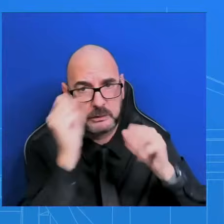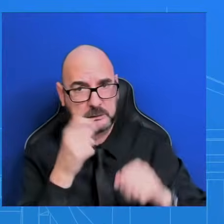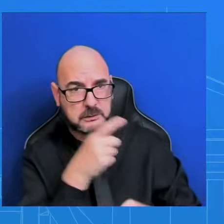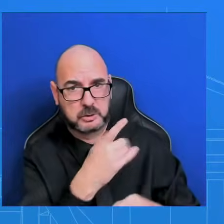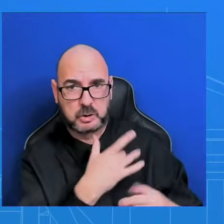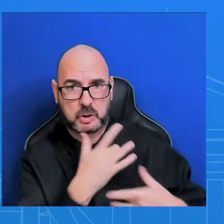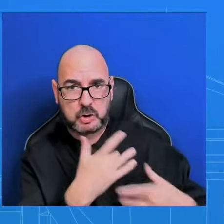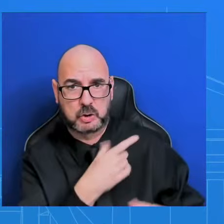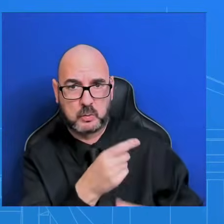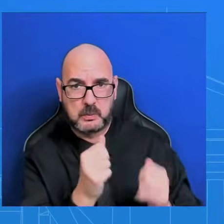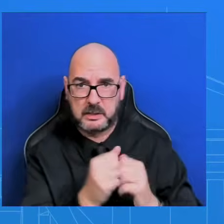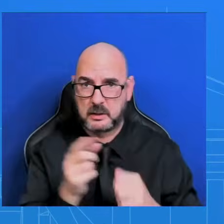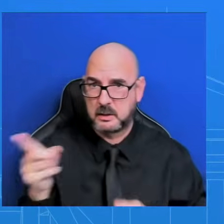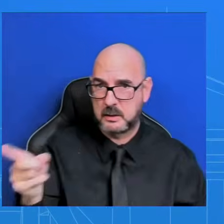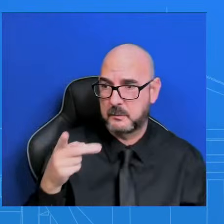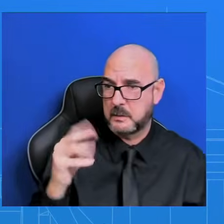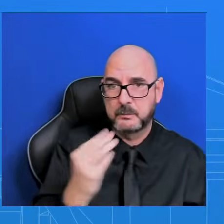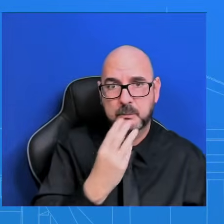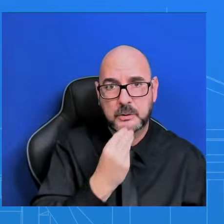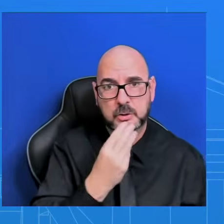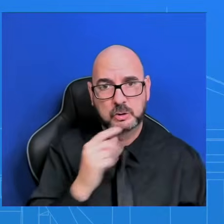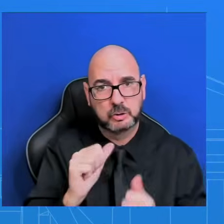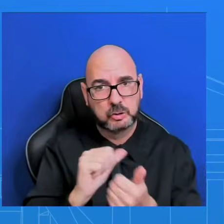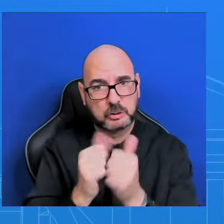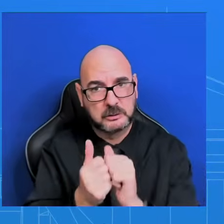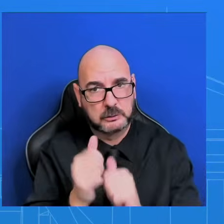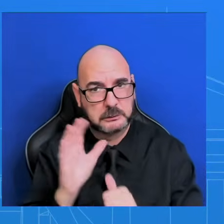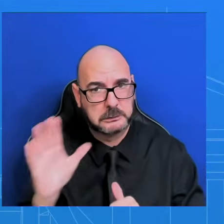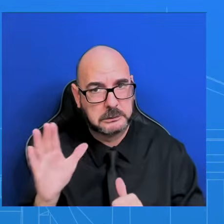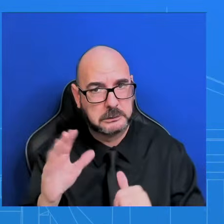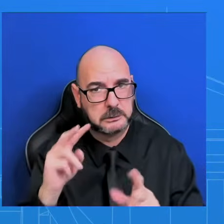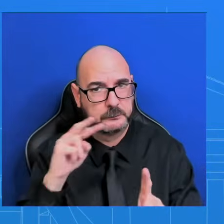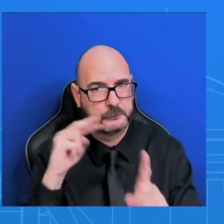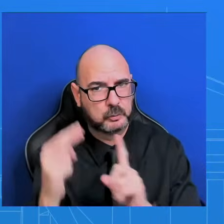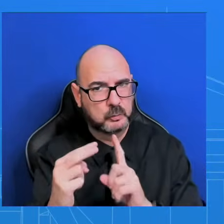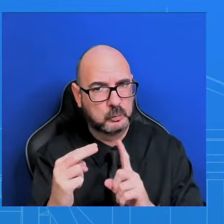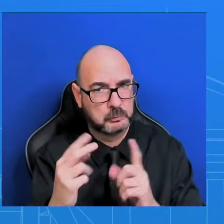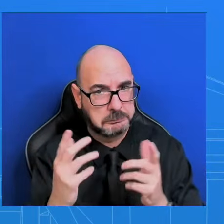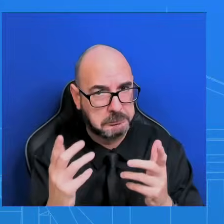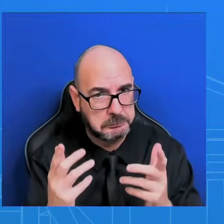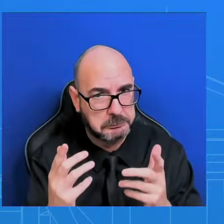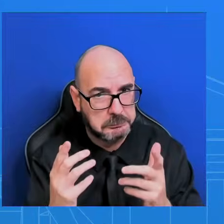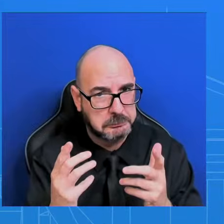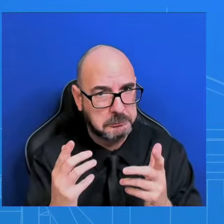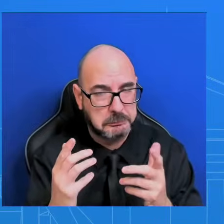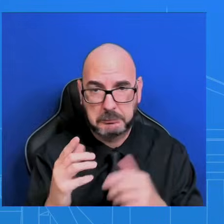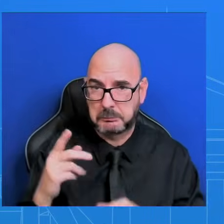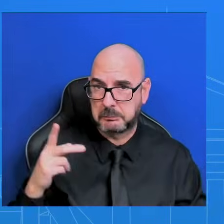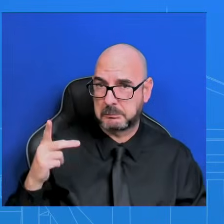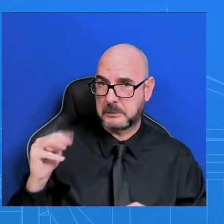Publicly, he has been very clear about where he stands on this. Mr. Kirby: You mean the President